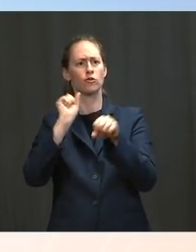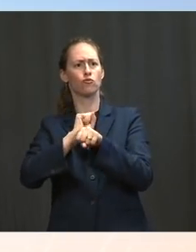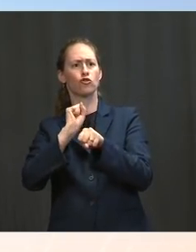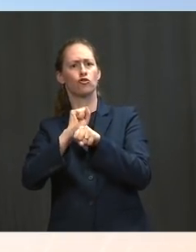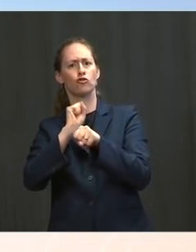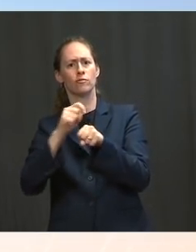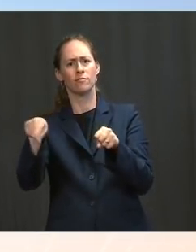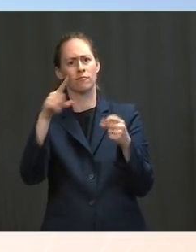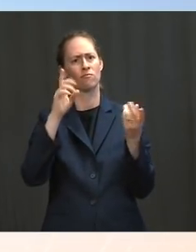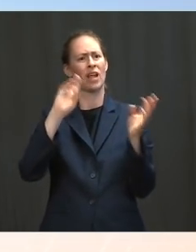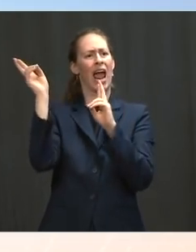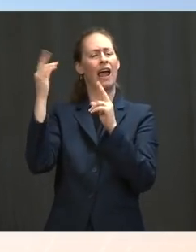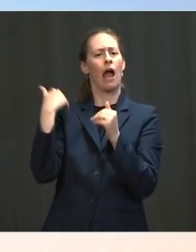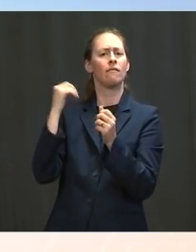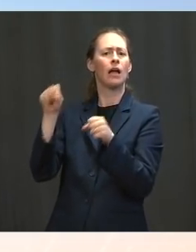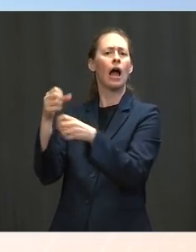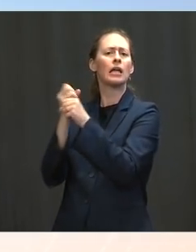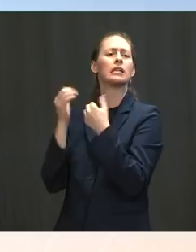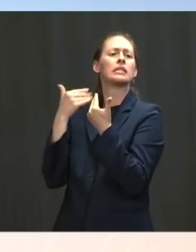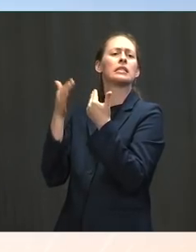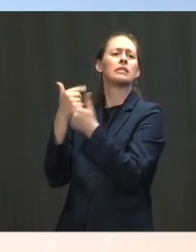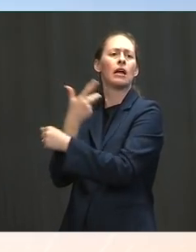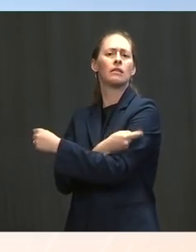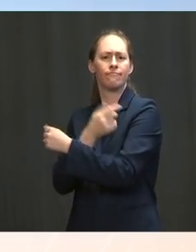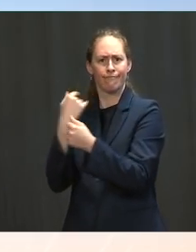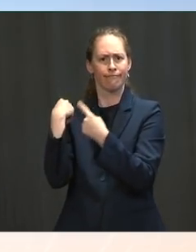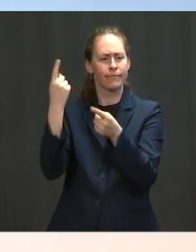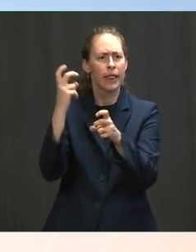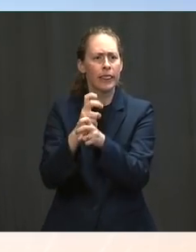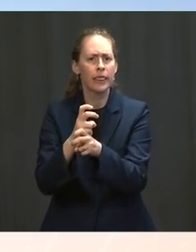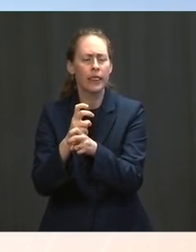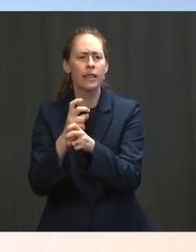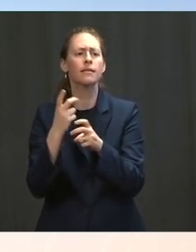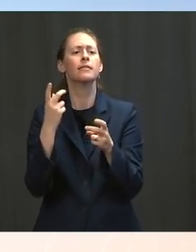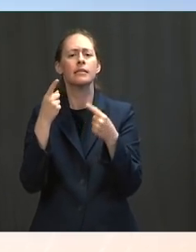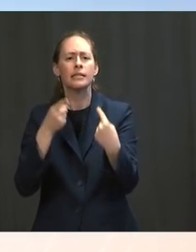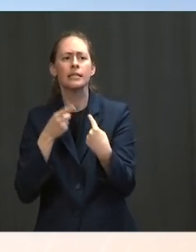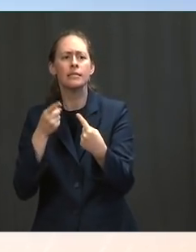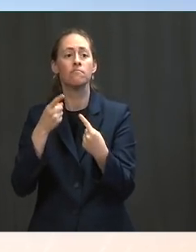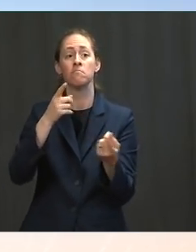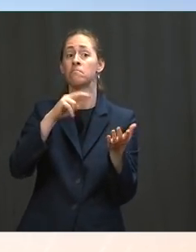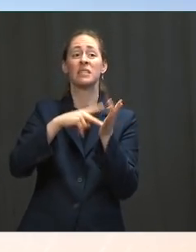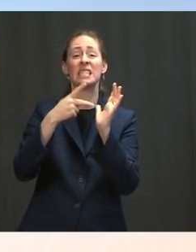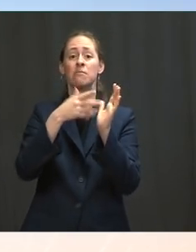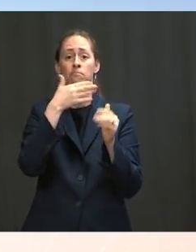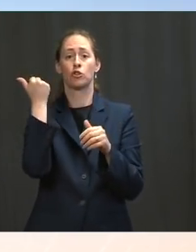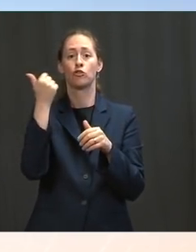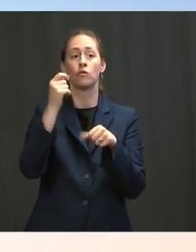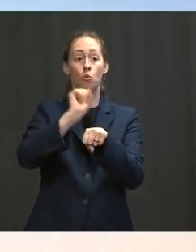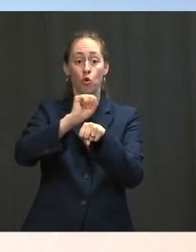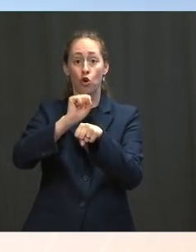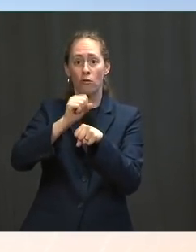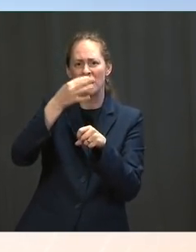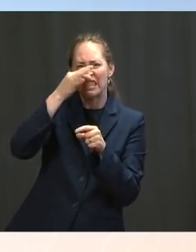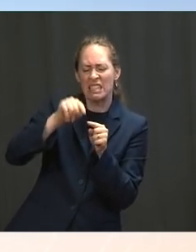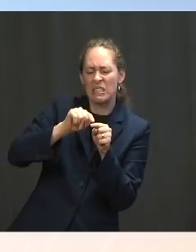we've seen increasing rates. So that includes setting up vaccination clinics at workplaces and PTO or time --